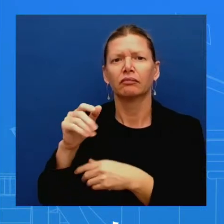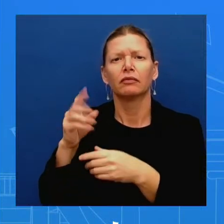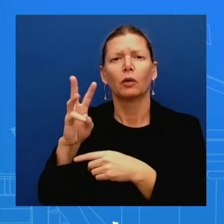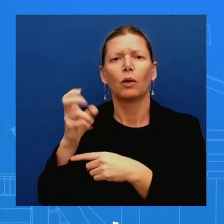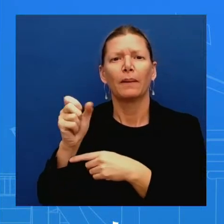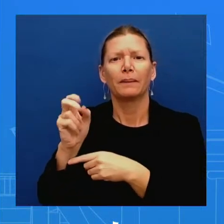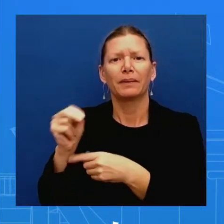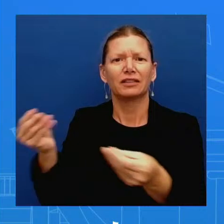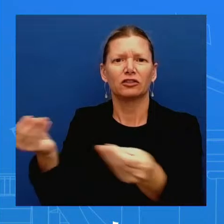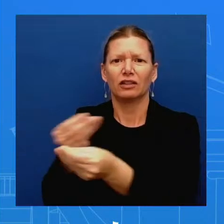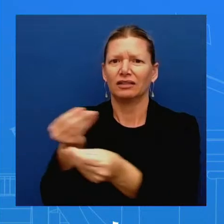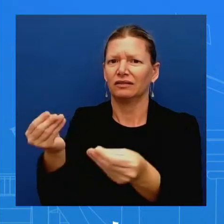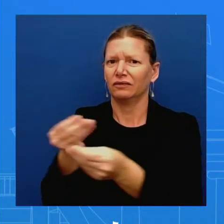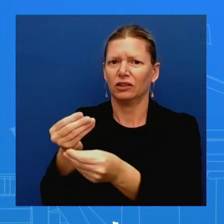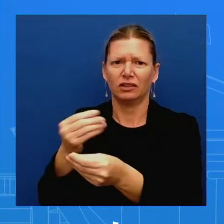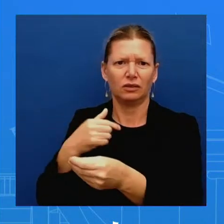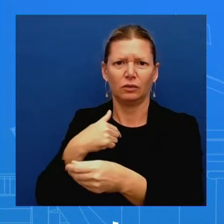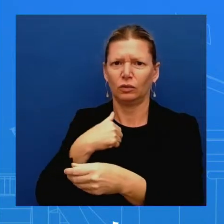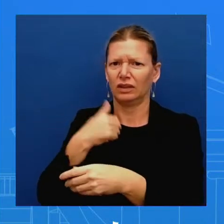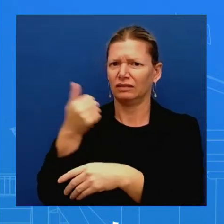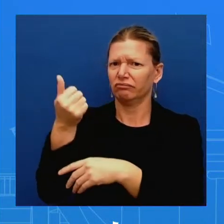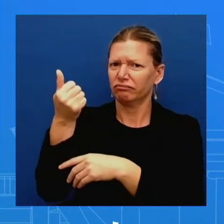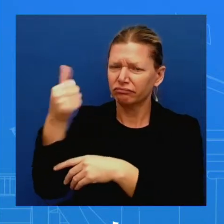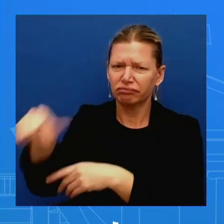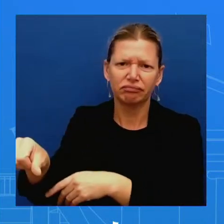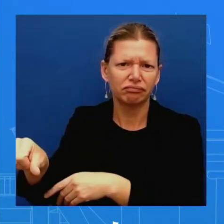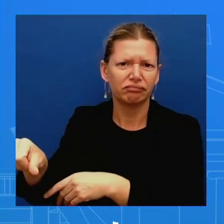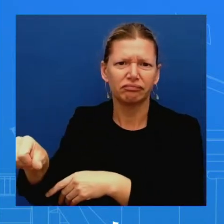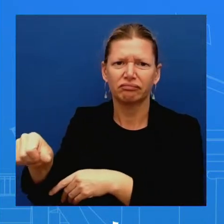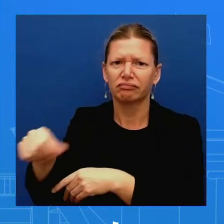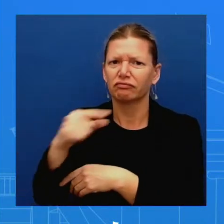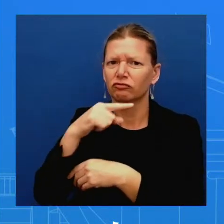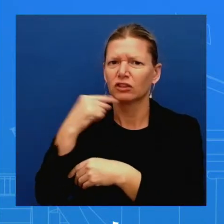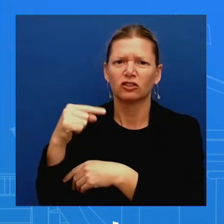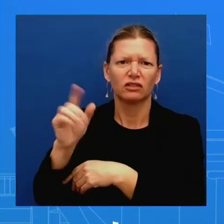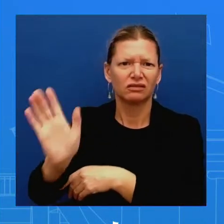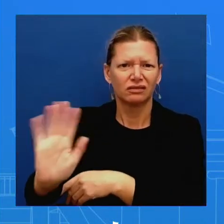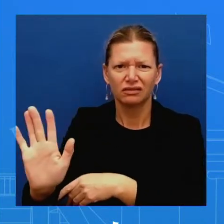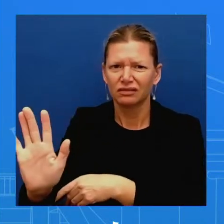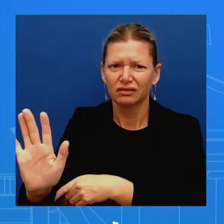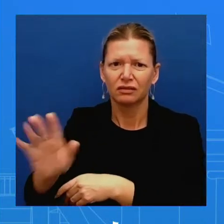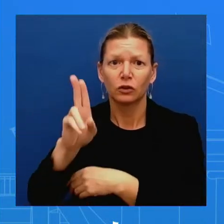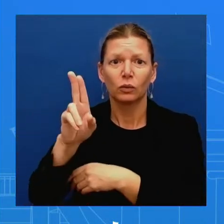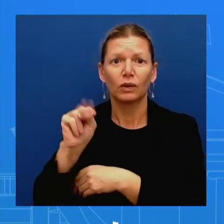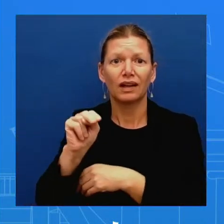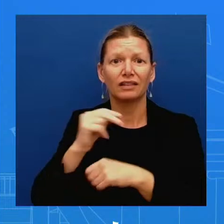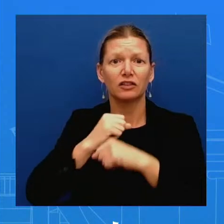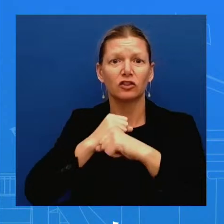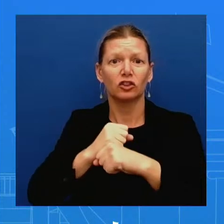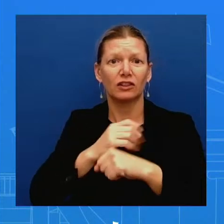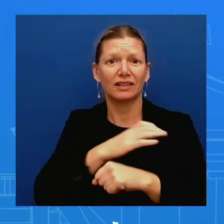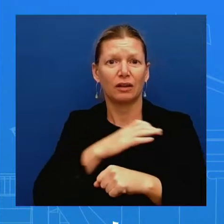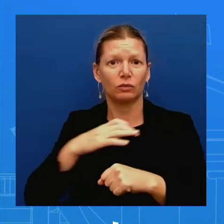resolution that would have extended the mandate of the U.N. 1718 Committee Panel of Experts,